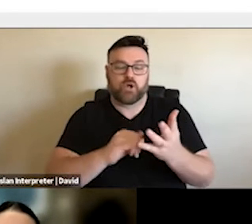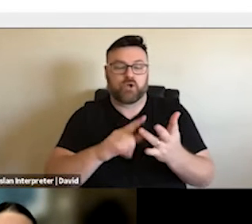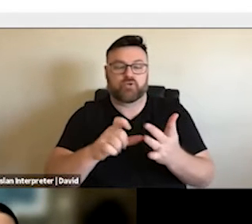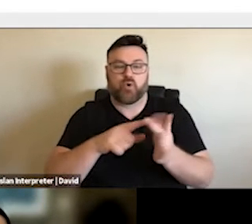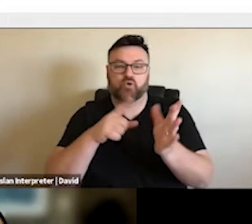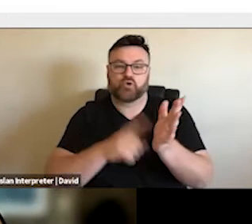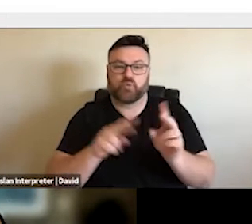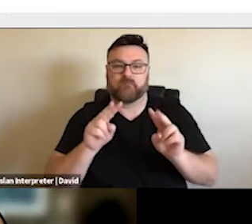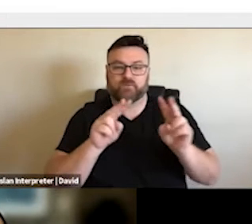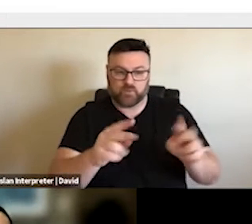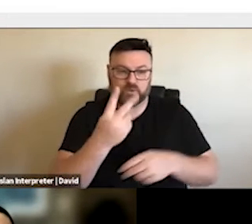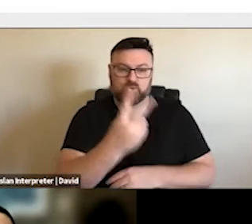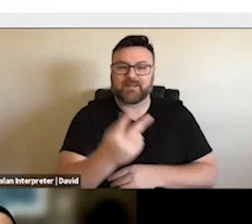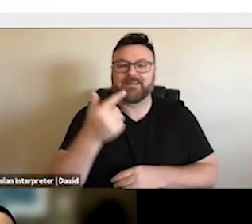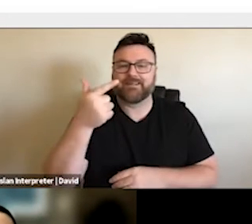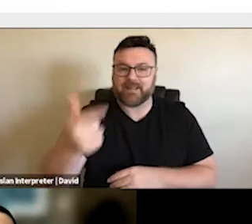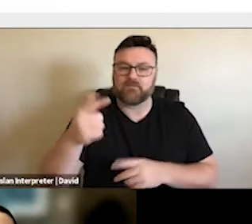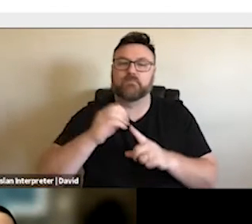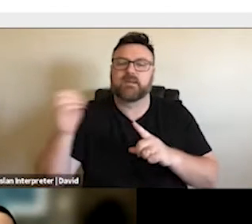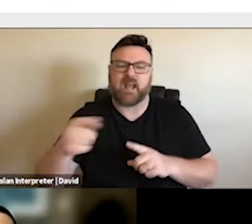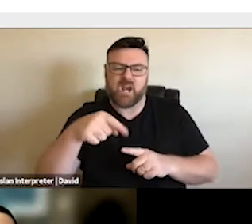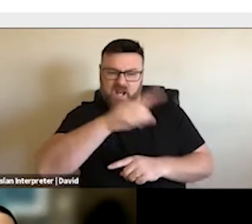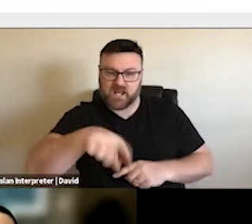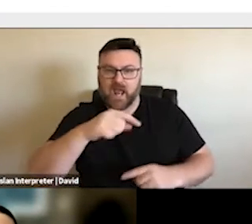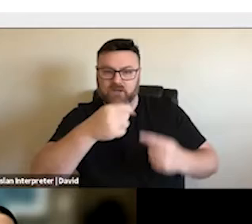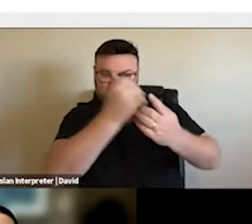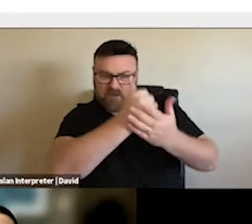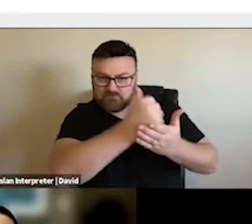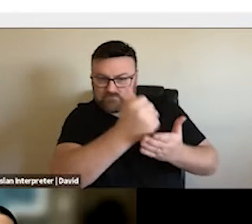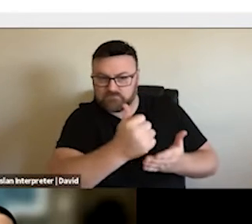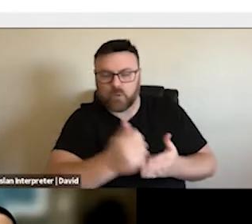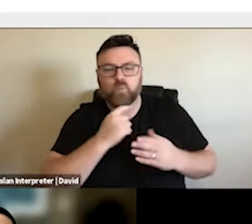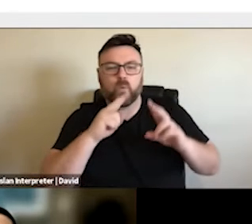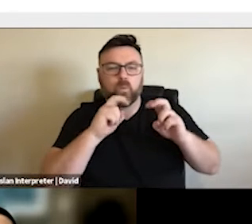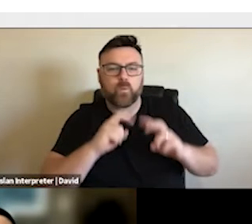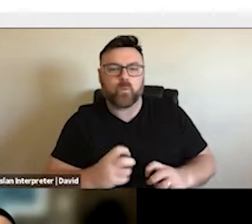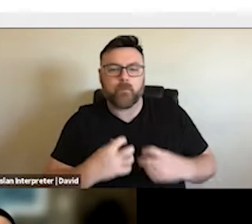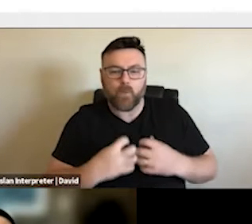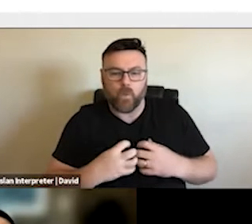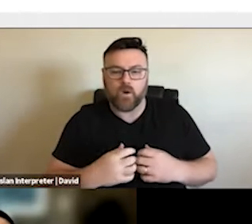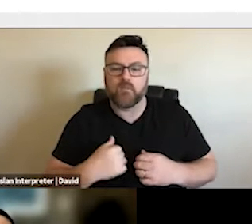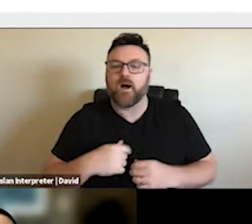First I will say hello to everyone who said hello in the chats.